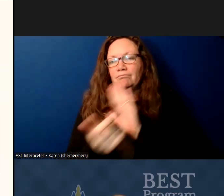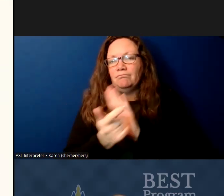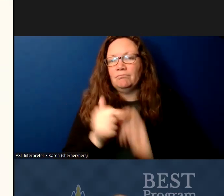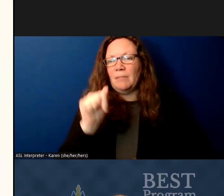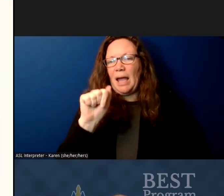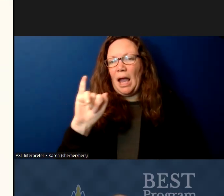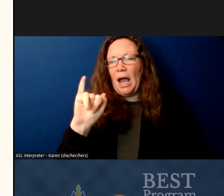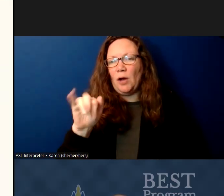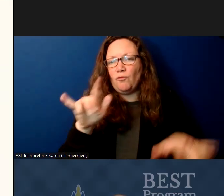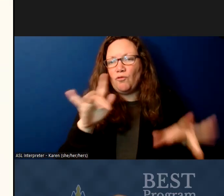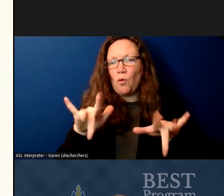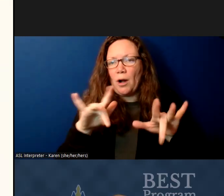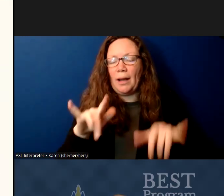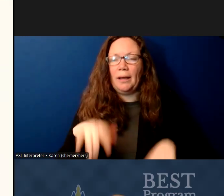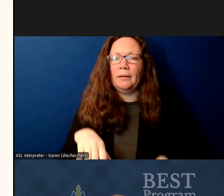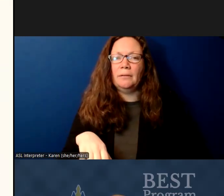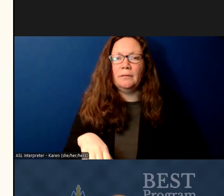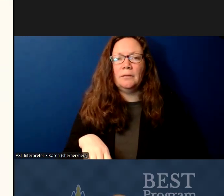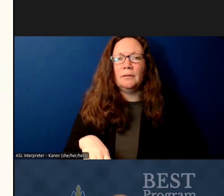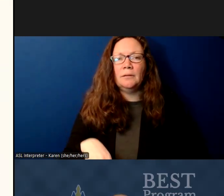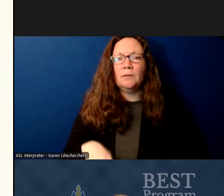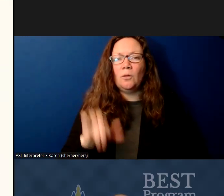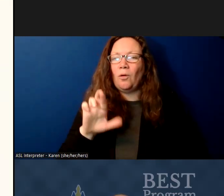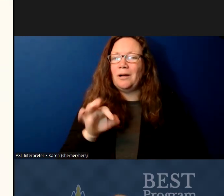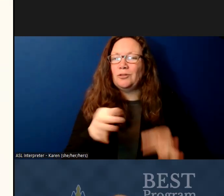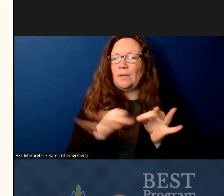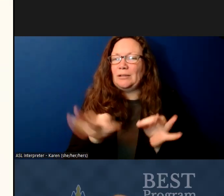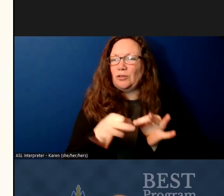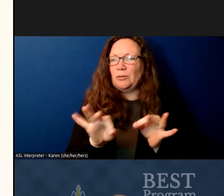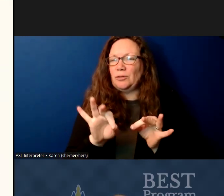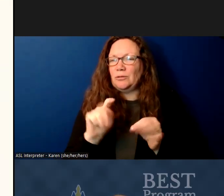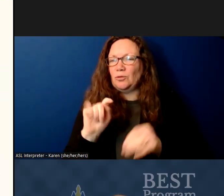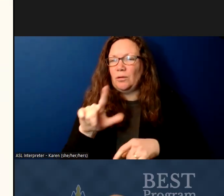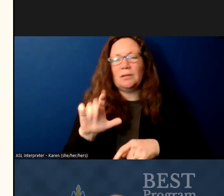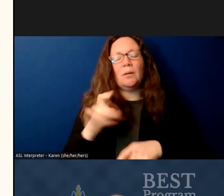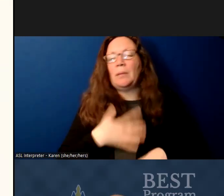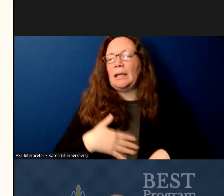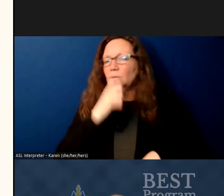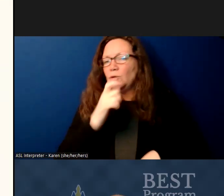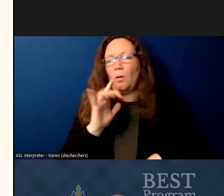Please do not activate. Please do not activate the recording or transcription tool during this meeting.